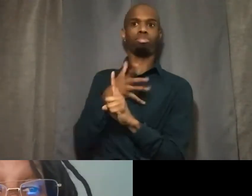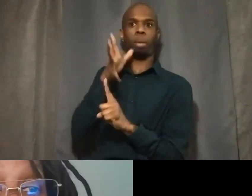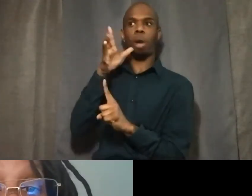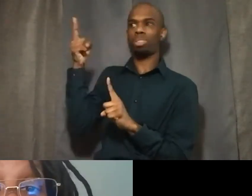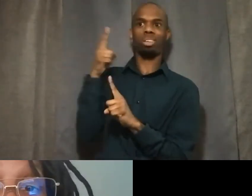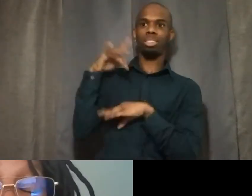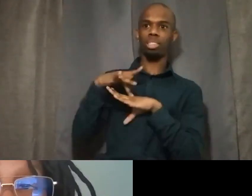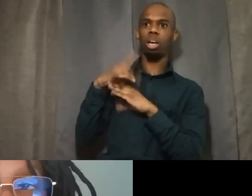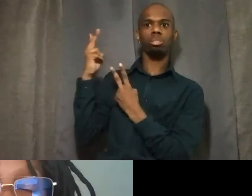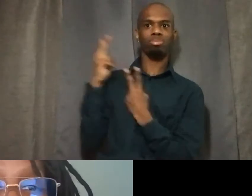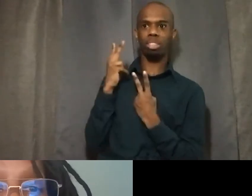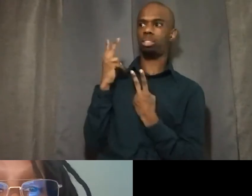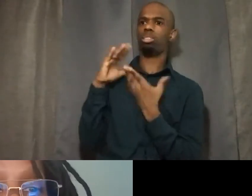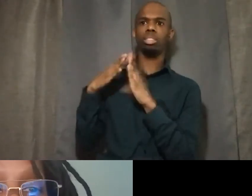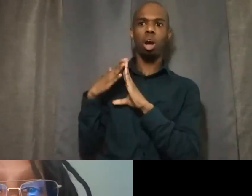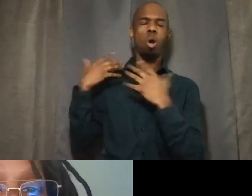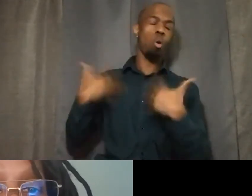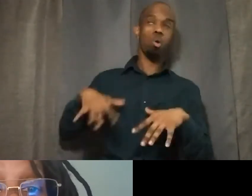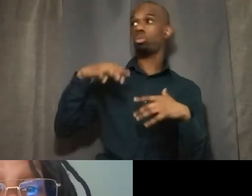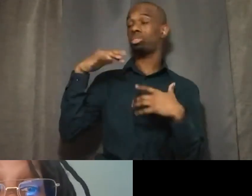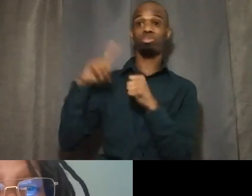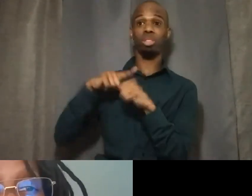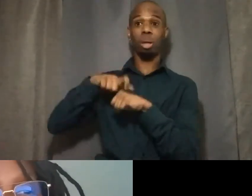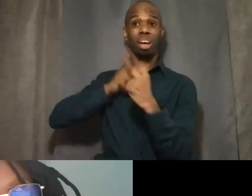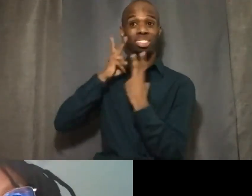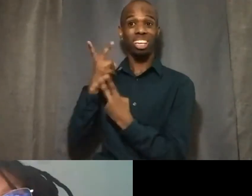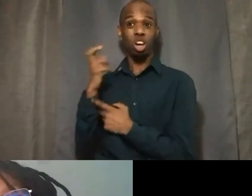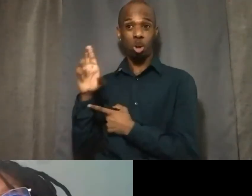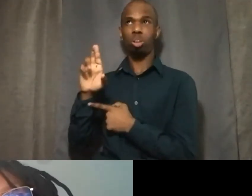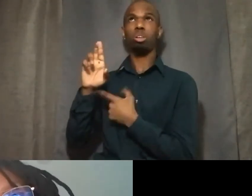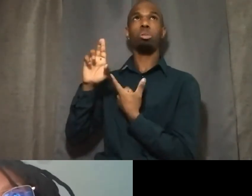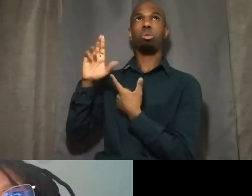since the beginning of COVID in February of last year.